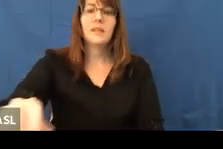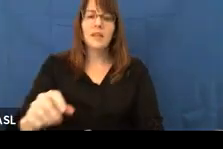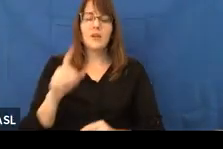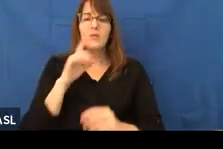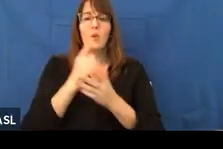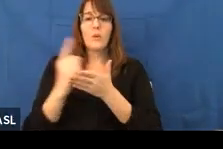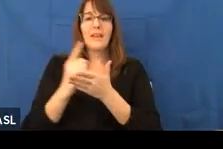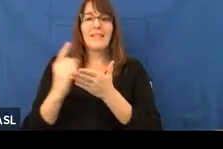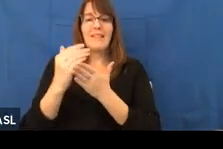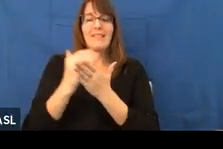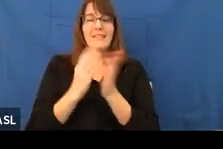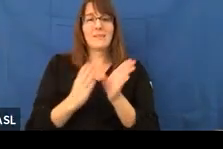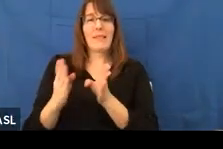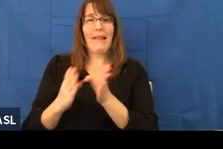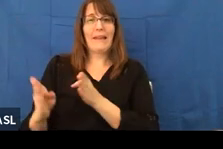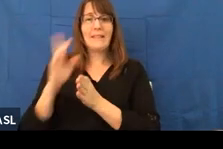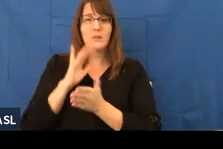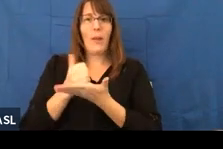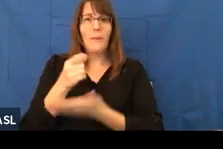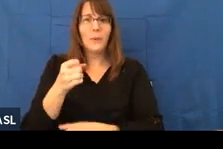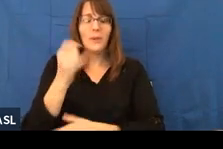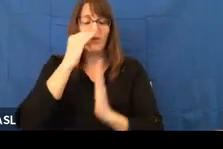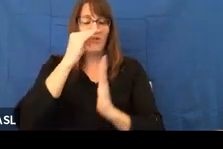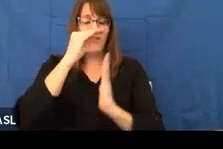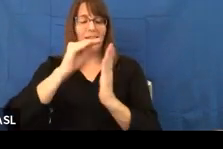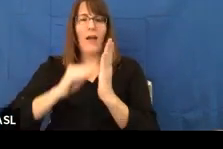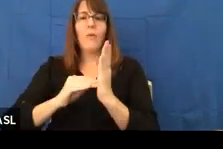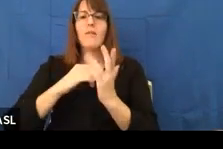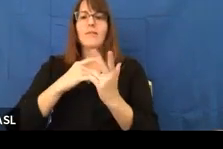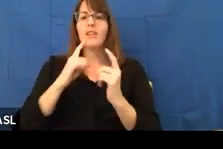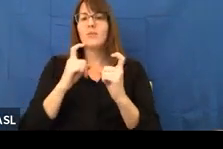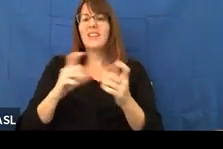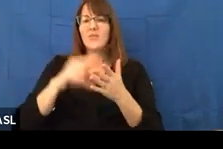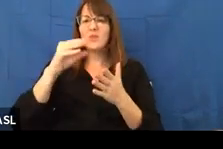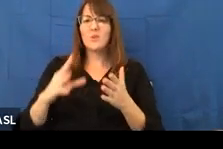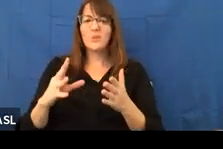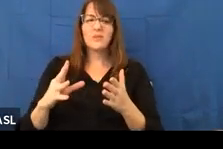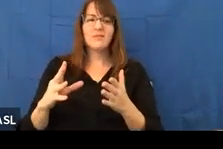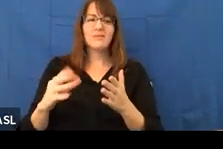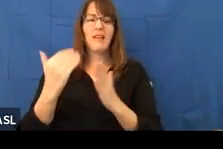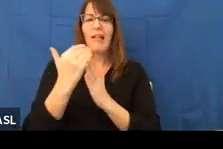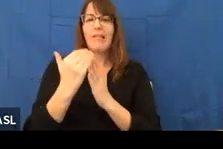Jewyl Alderson Clarke, SDCOE: It's also something that you can use if you fill it out. You could have been give the students as here's your list of assignments and outcomes for the week.